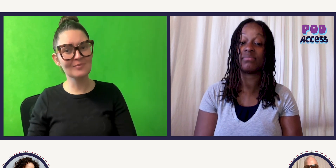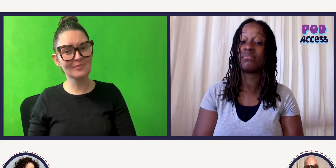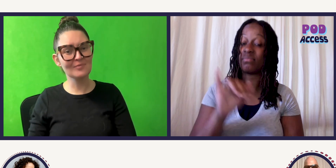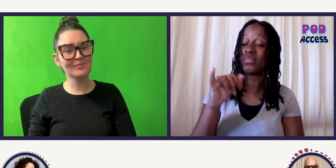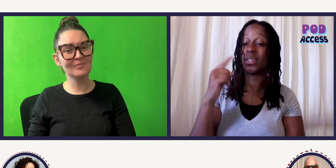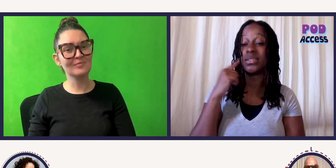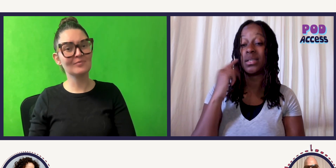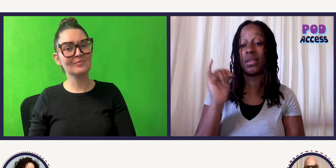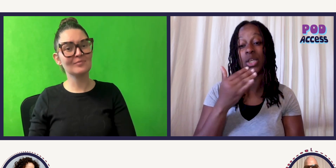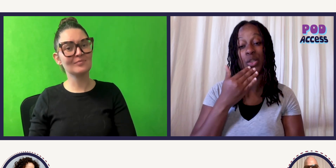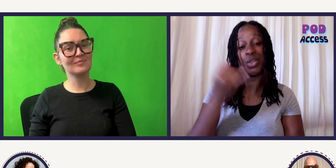That sounds like a good idea.